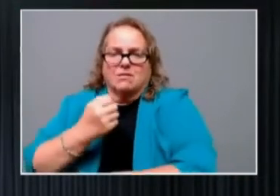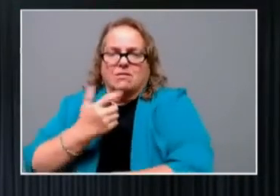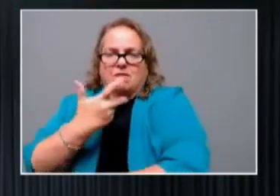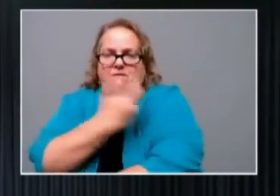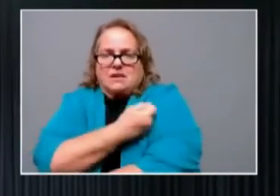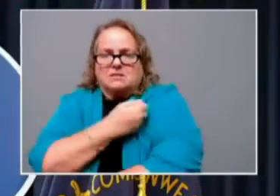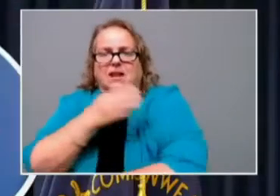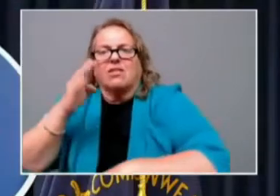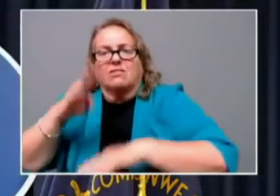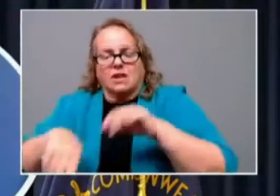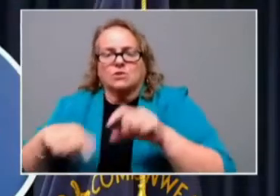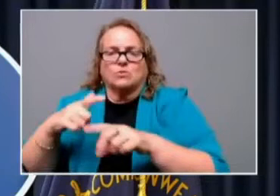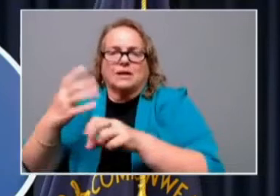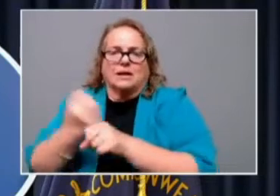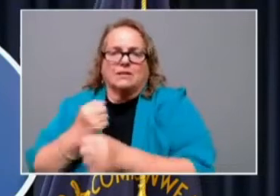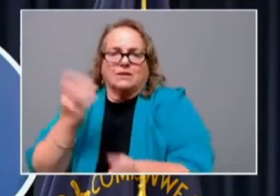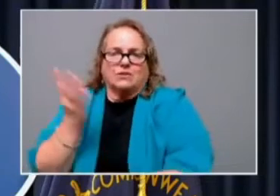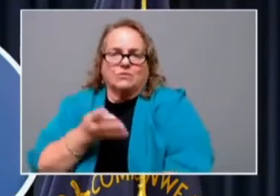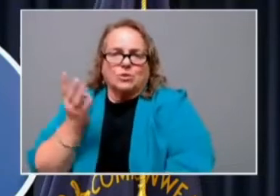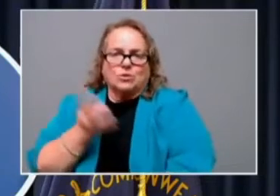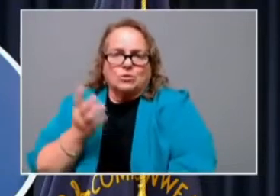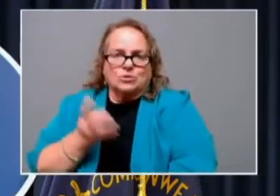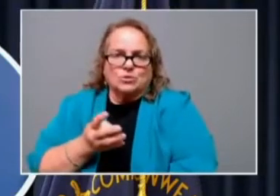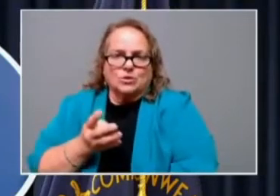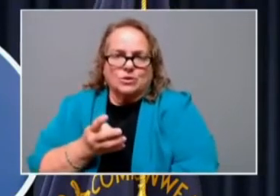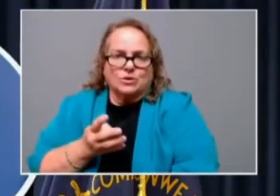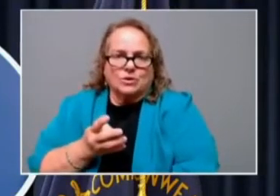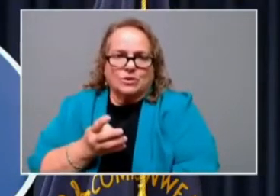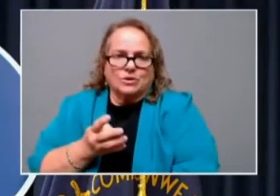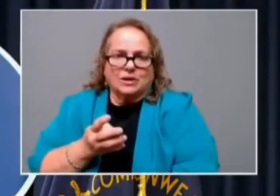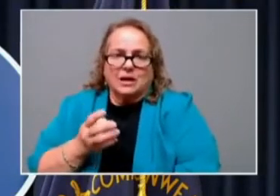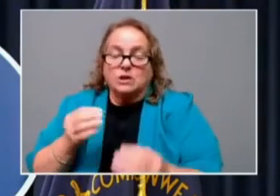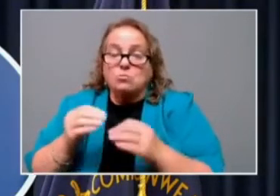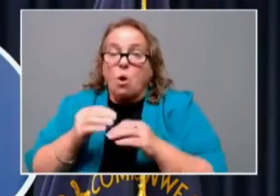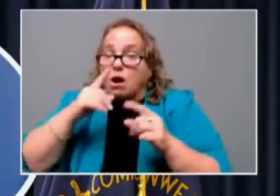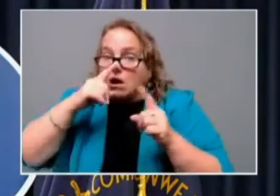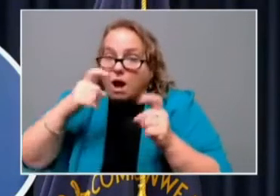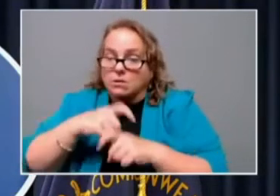lot more complicated to get monoclonal is to folks even so we're working, we